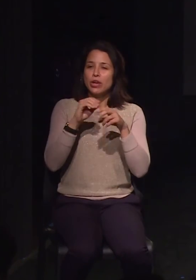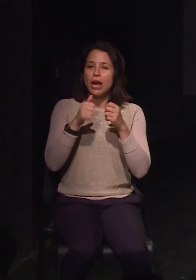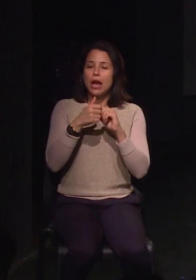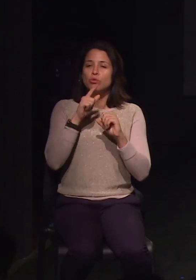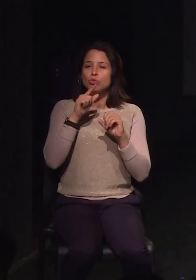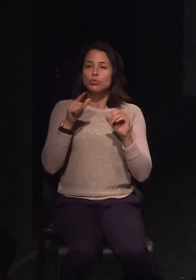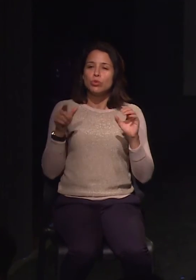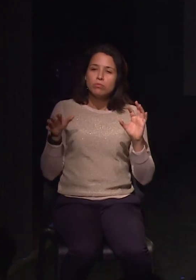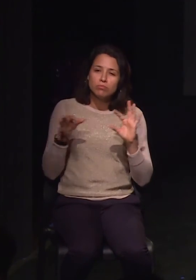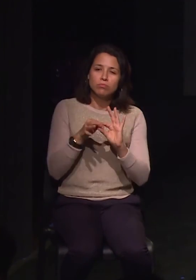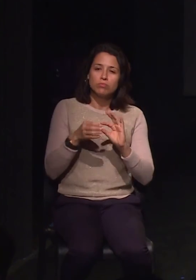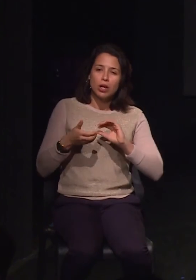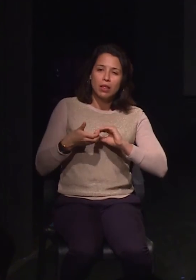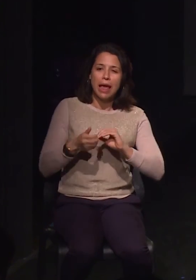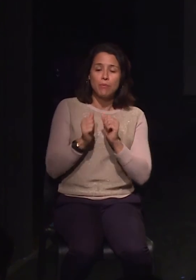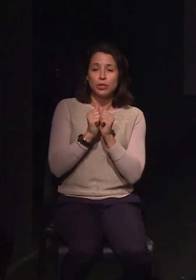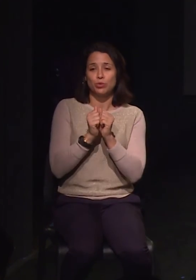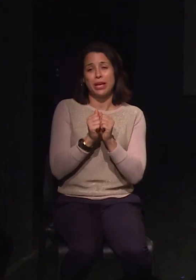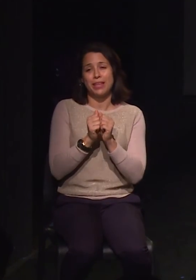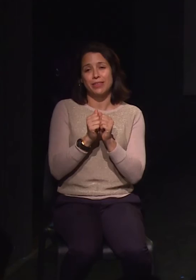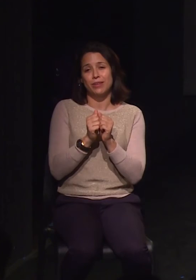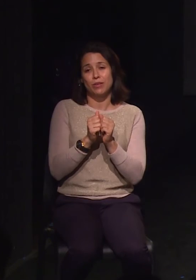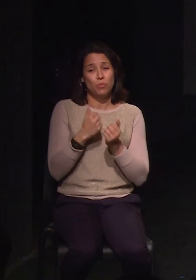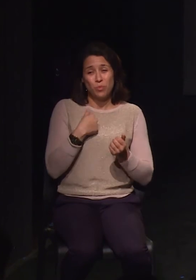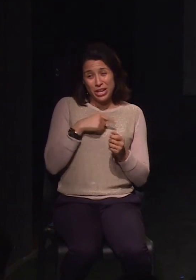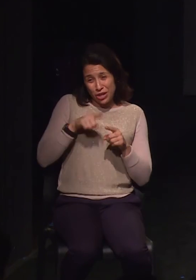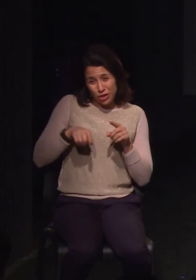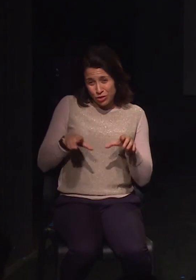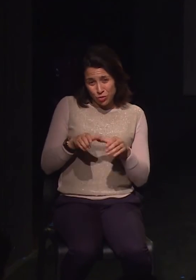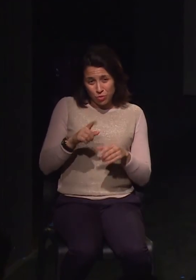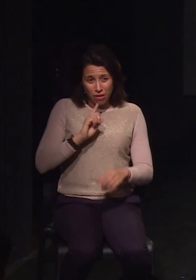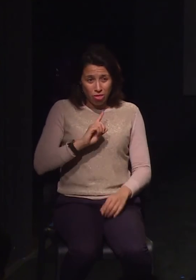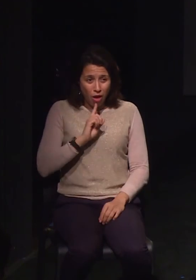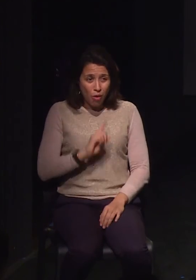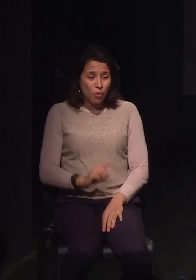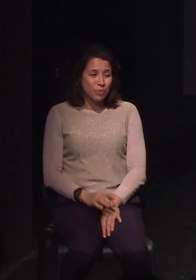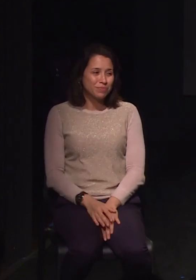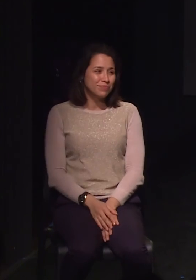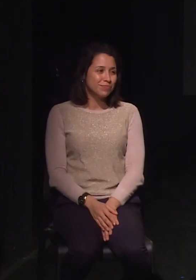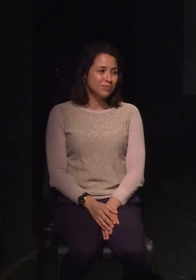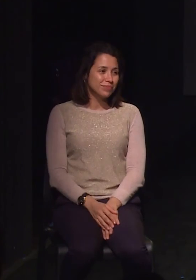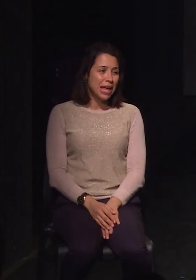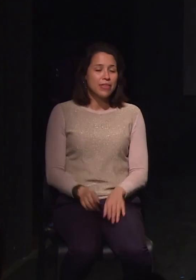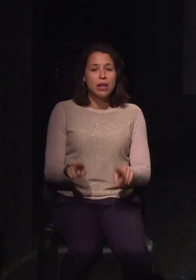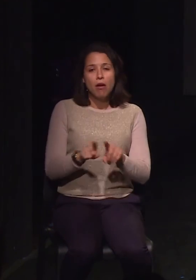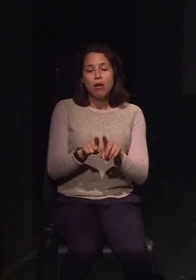couldn’t do alone, and also, and this is key, to respond to a need.